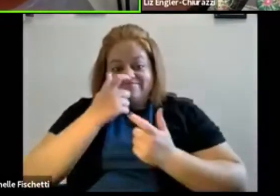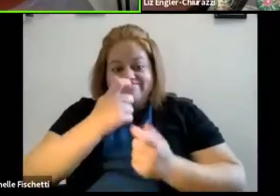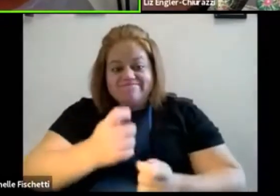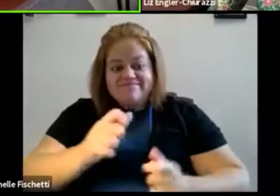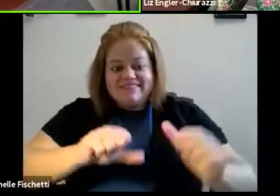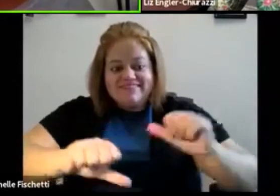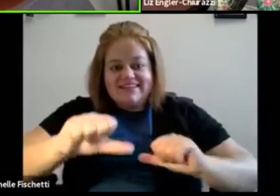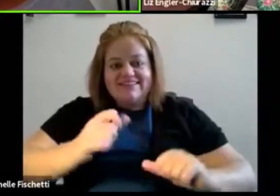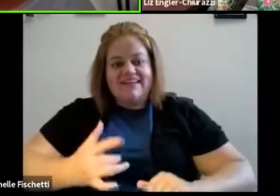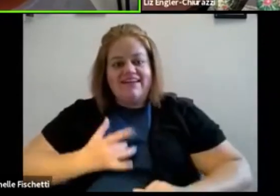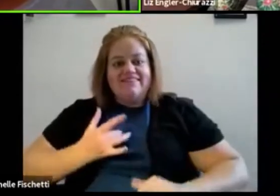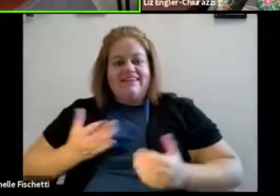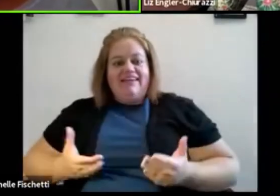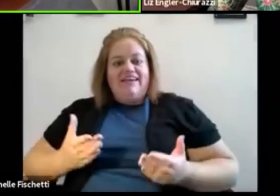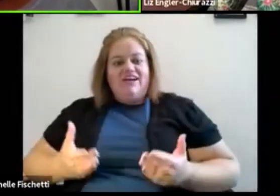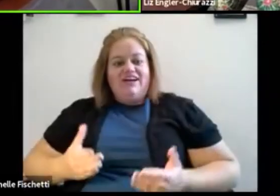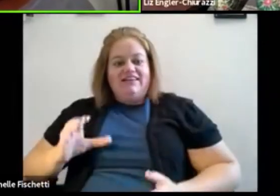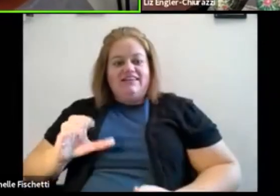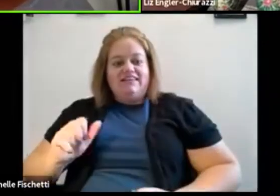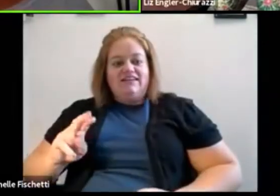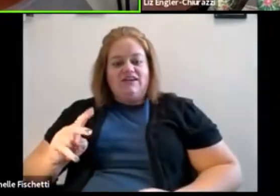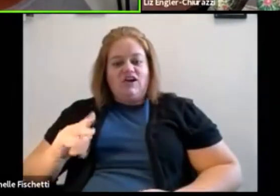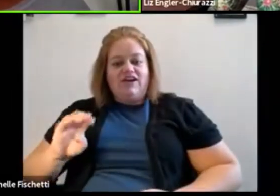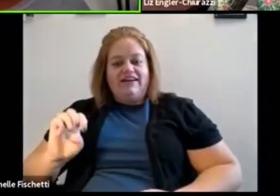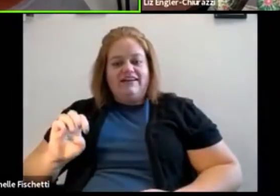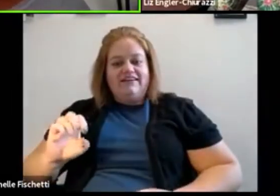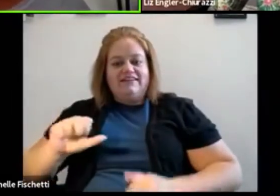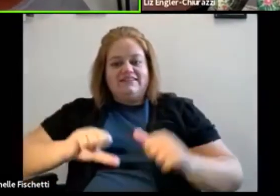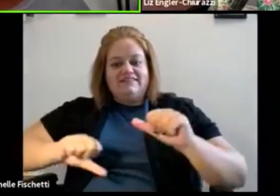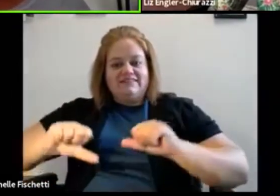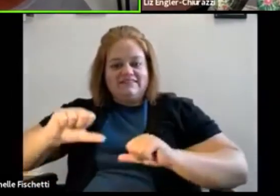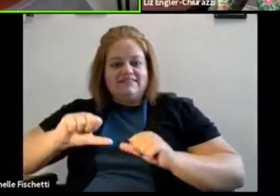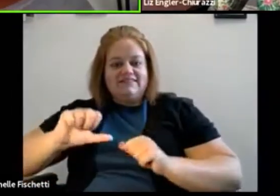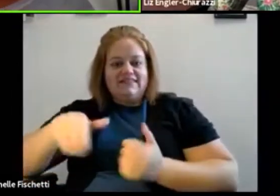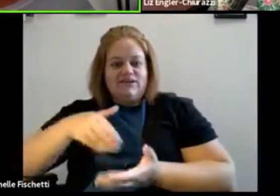Center that's big for us as well, you know we want to be a place where people